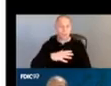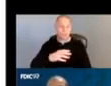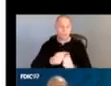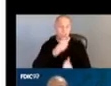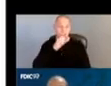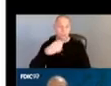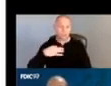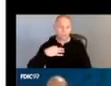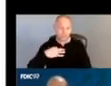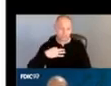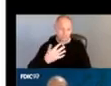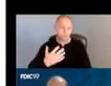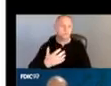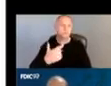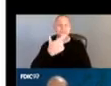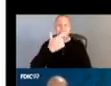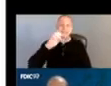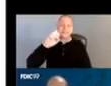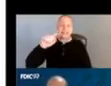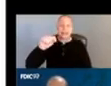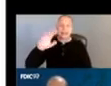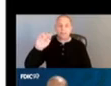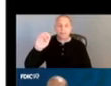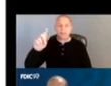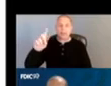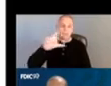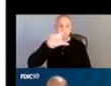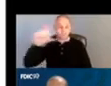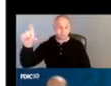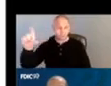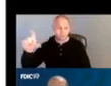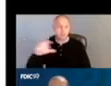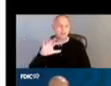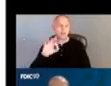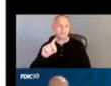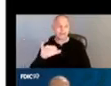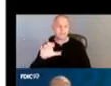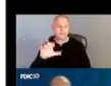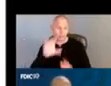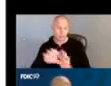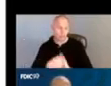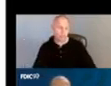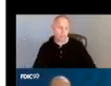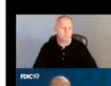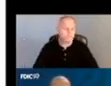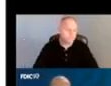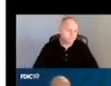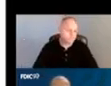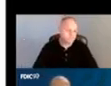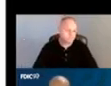with the get banked logo above her and the FDIC logo.